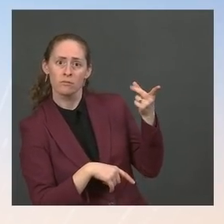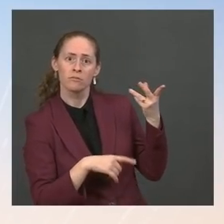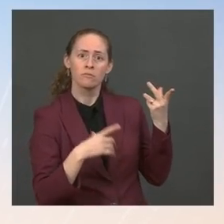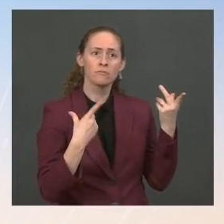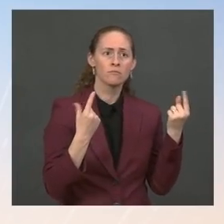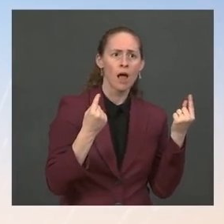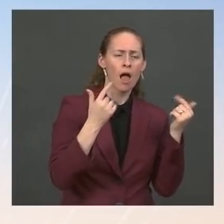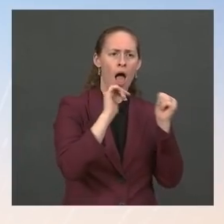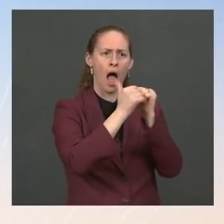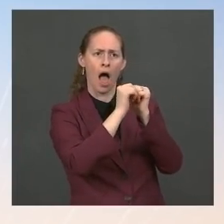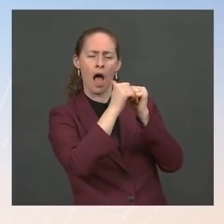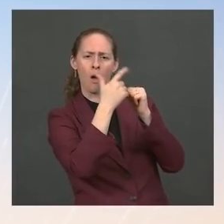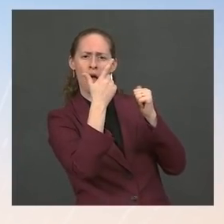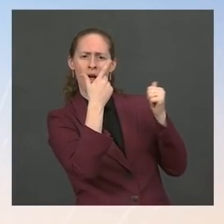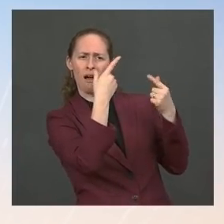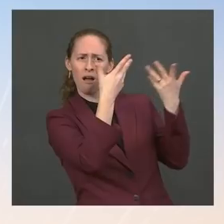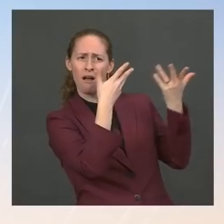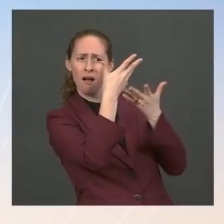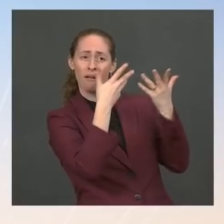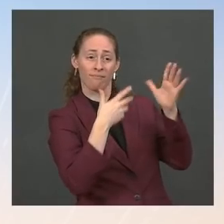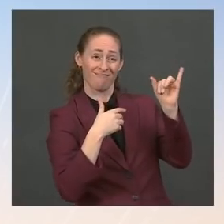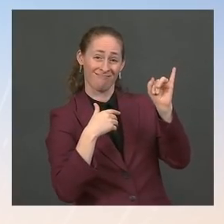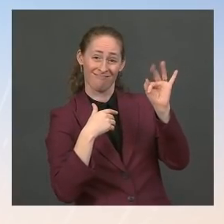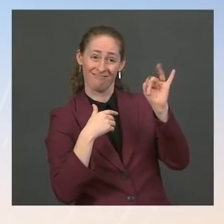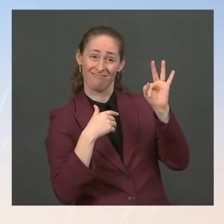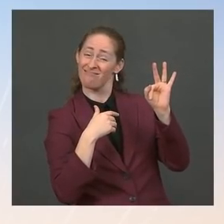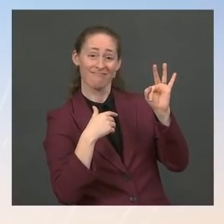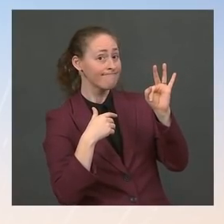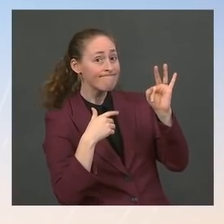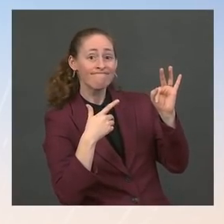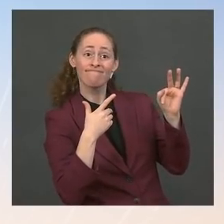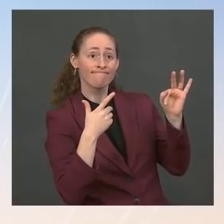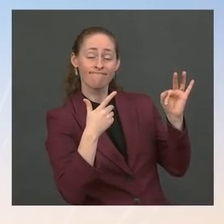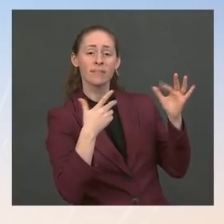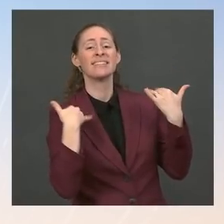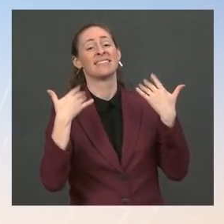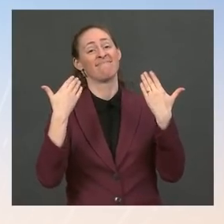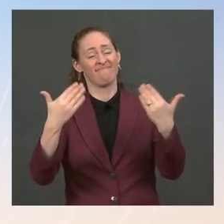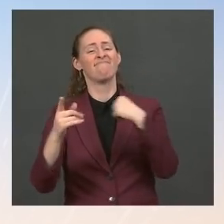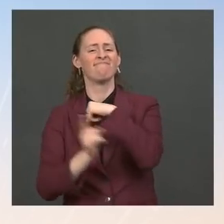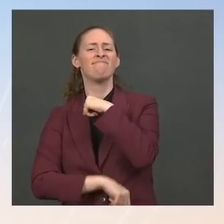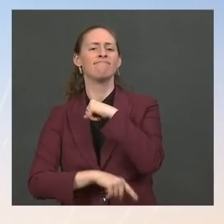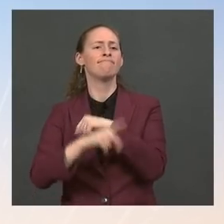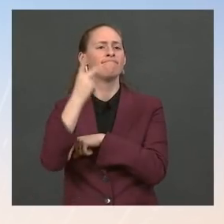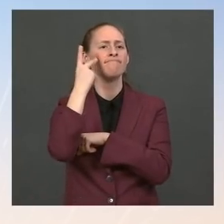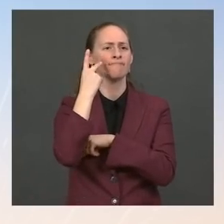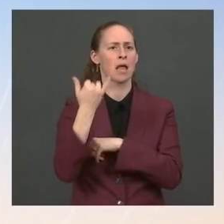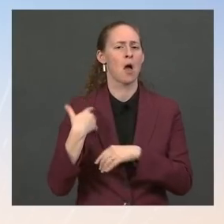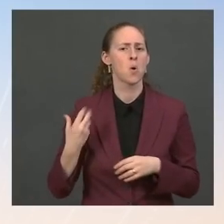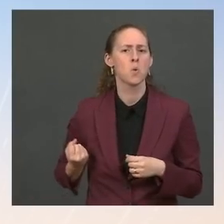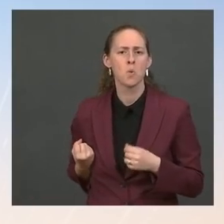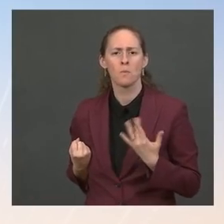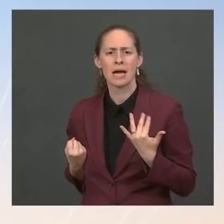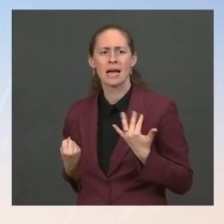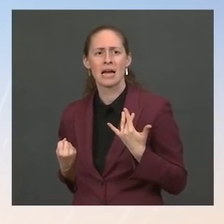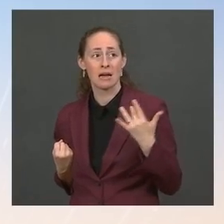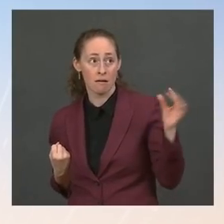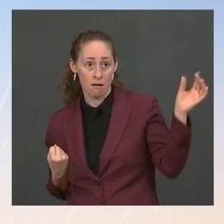we will move forward with these sanctions. But we are currently leaving space for these talks to continue. Just one follow-up and then I got to go to him, and then there's a Cabinet meeting.